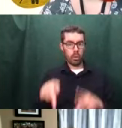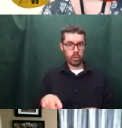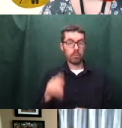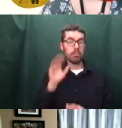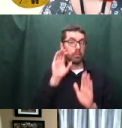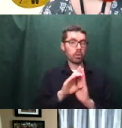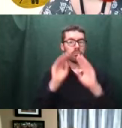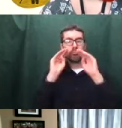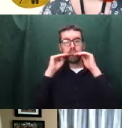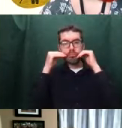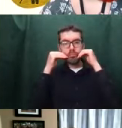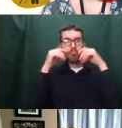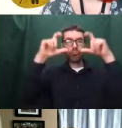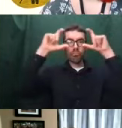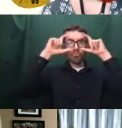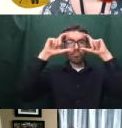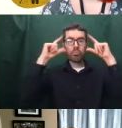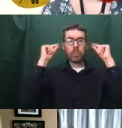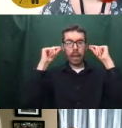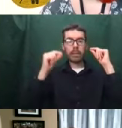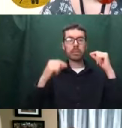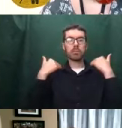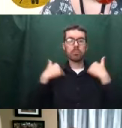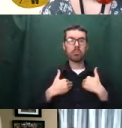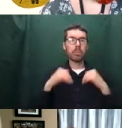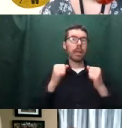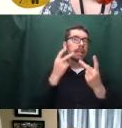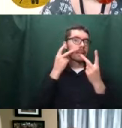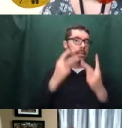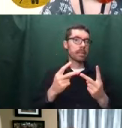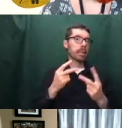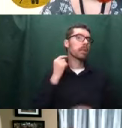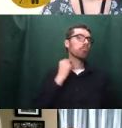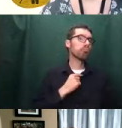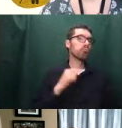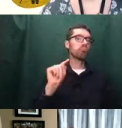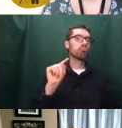a black crew neck and her trach and wheelchair can be seen. Milbern was a fierce disability